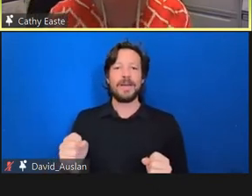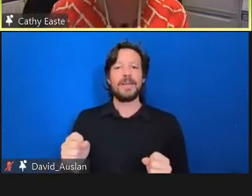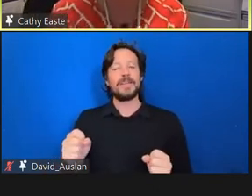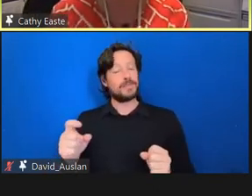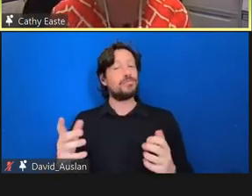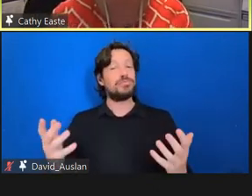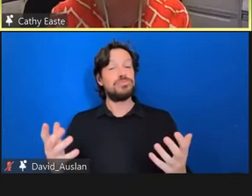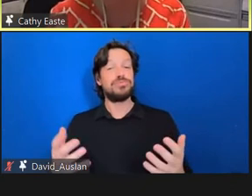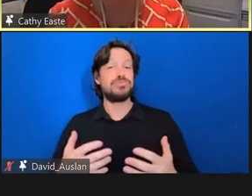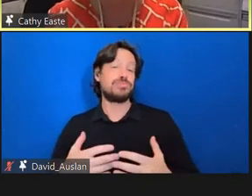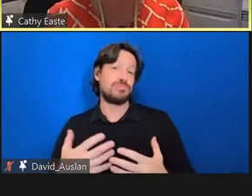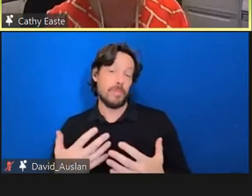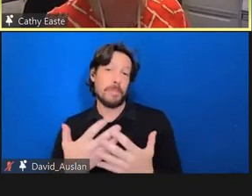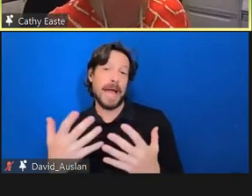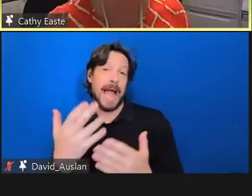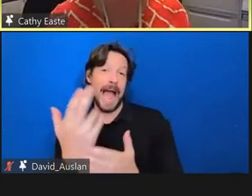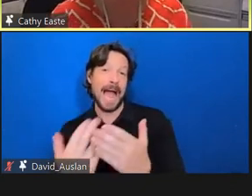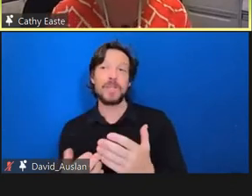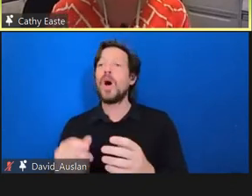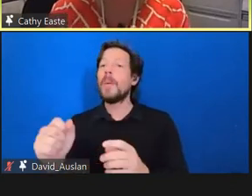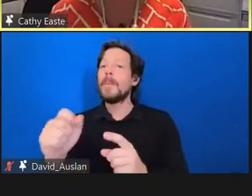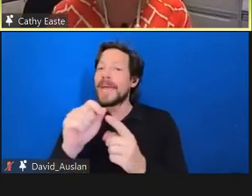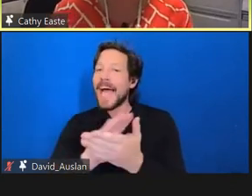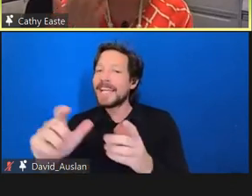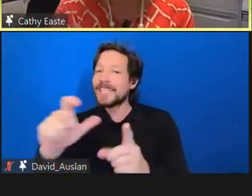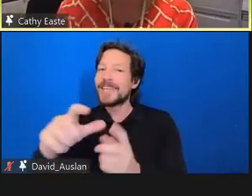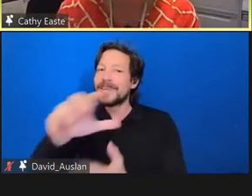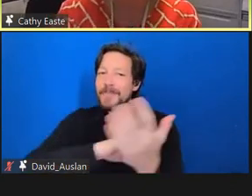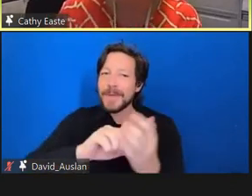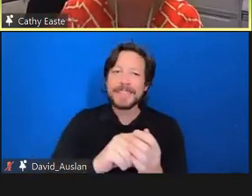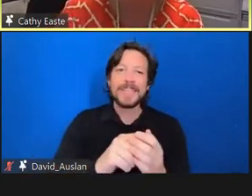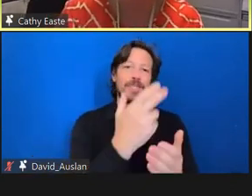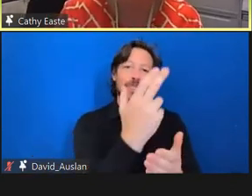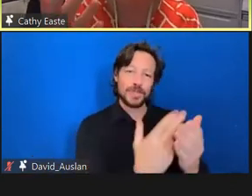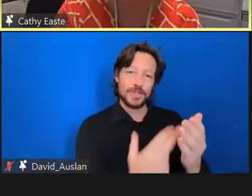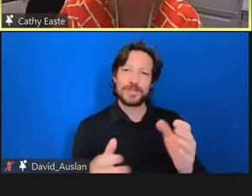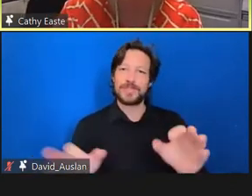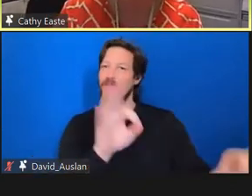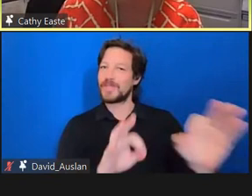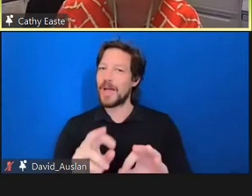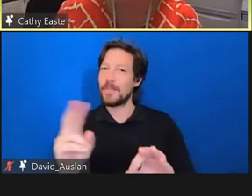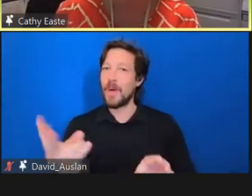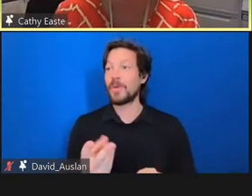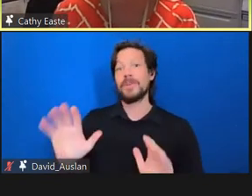and her PhD was a combination of science and arts. I'll introduce you to Riona, and Riona's going to